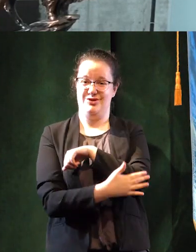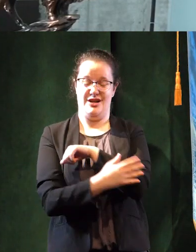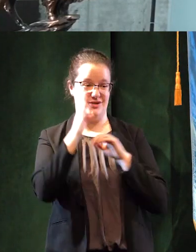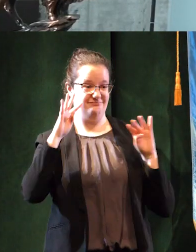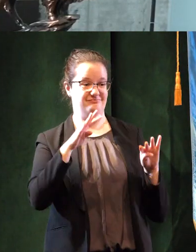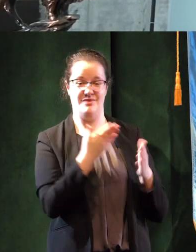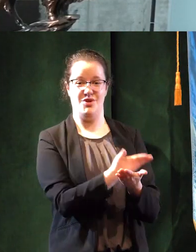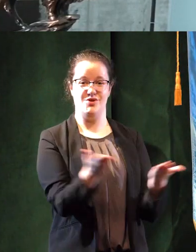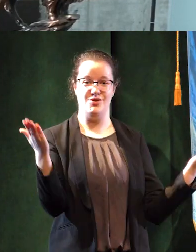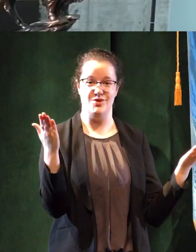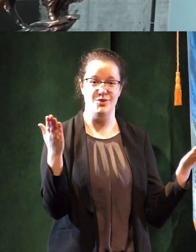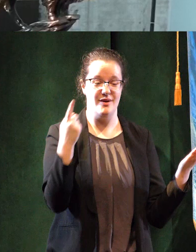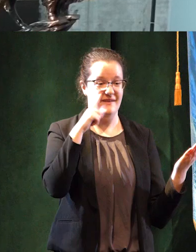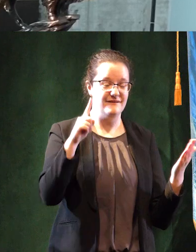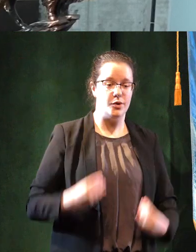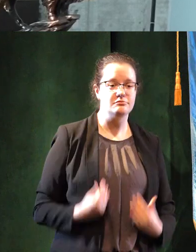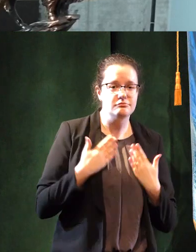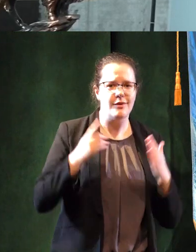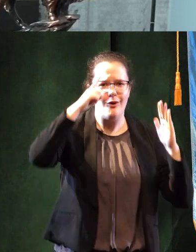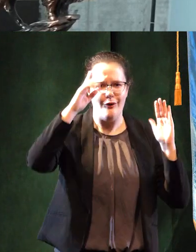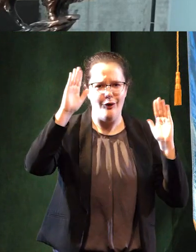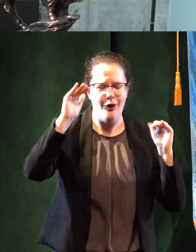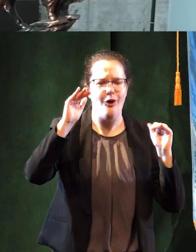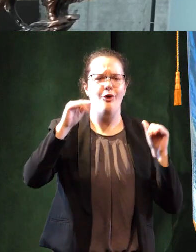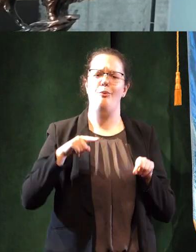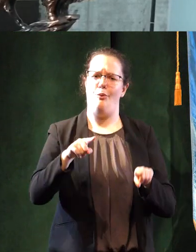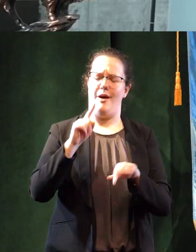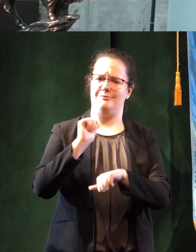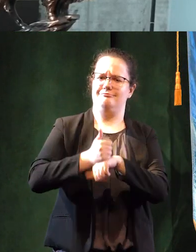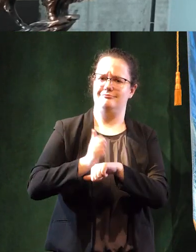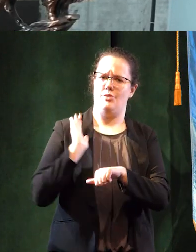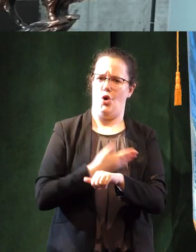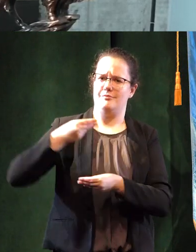generation for inspiration and hope as we define our legacy and look toward a